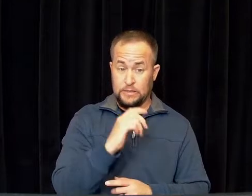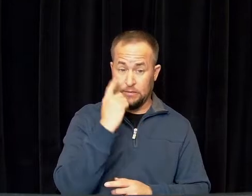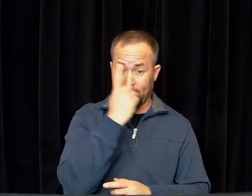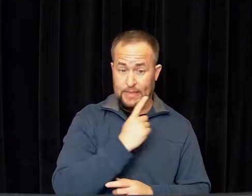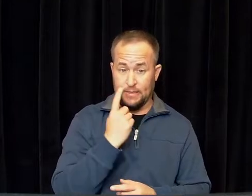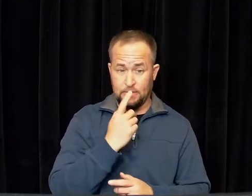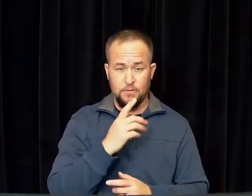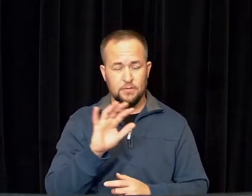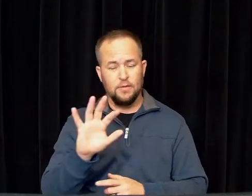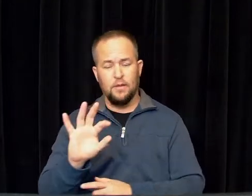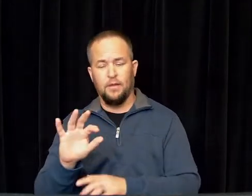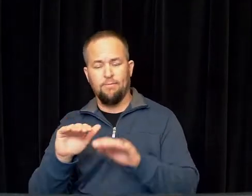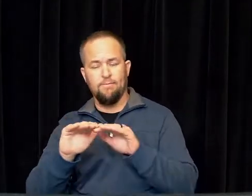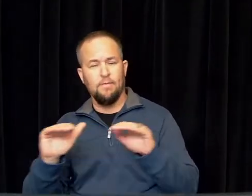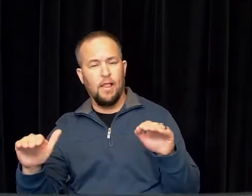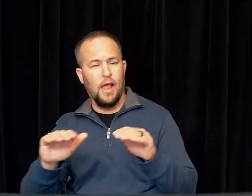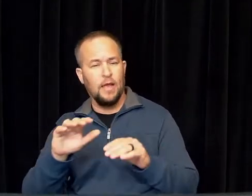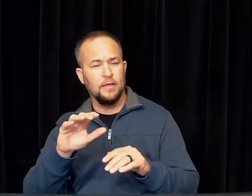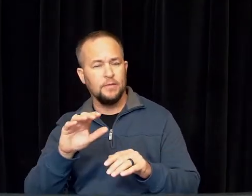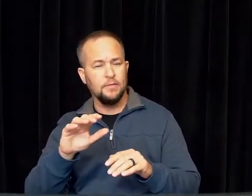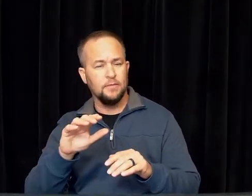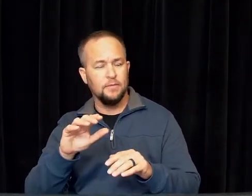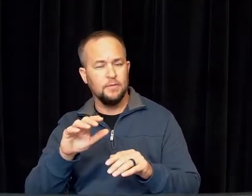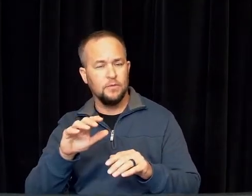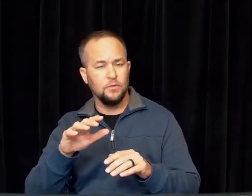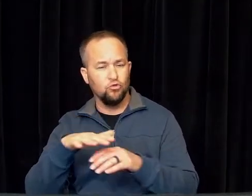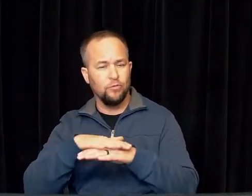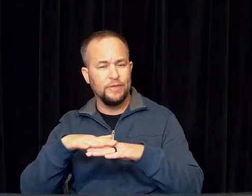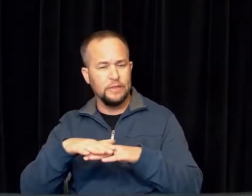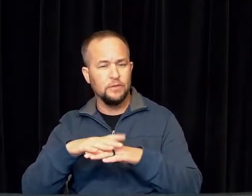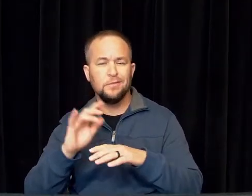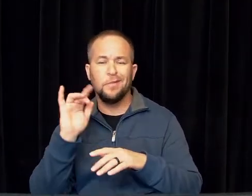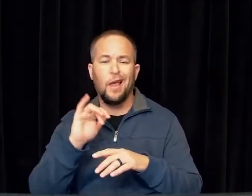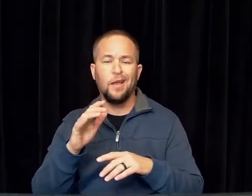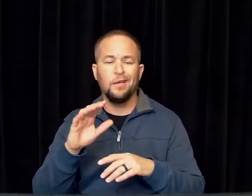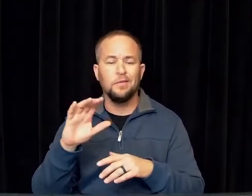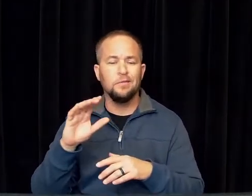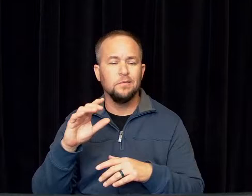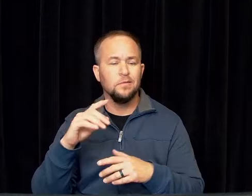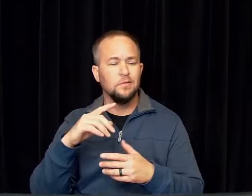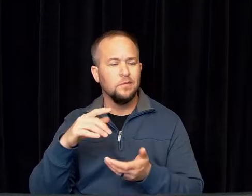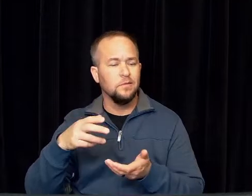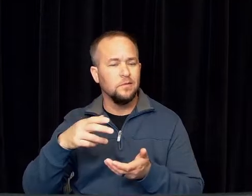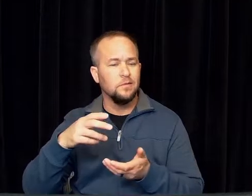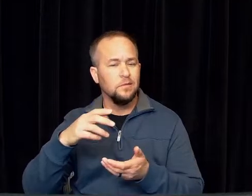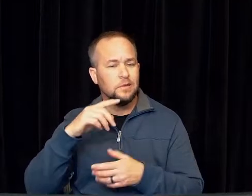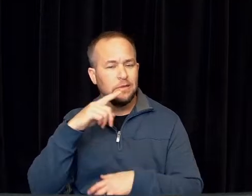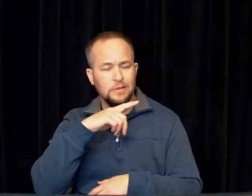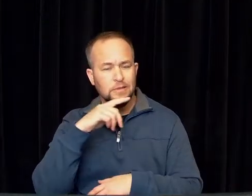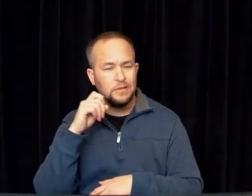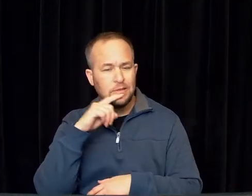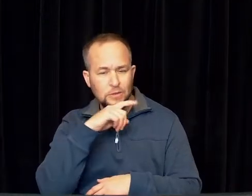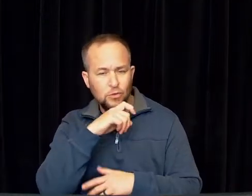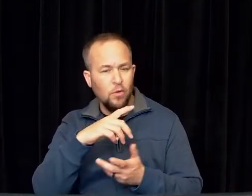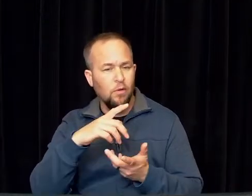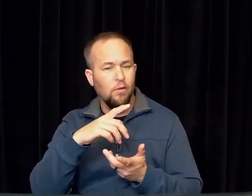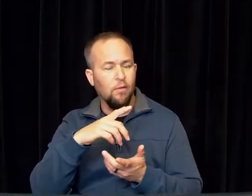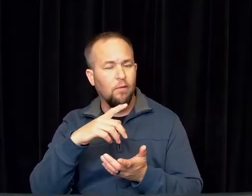like on the cereal box, the front to the back, the top, the bottom. Those are all faces of the box.